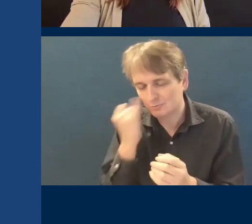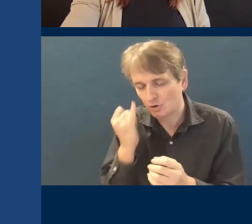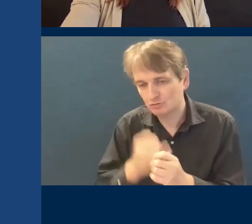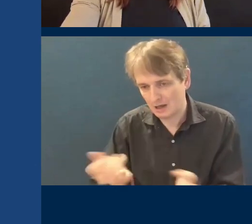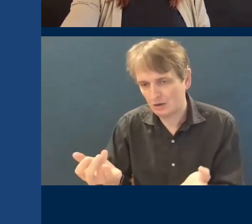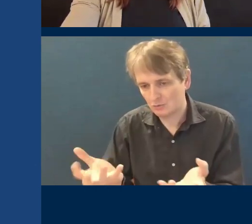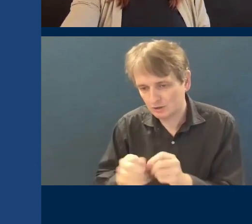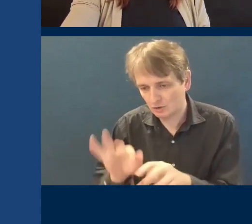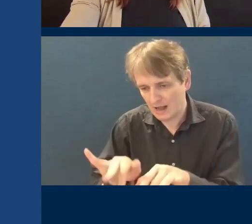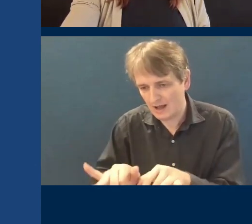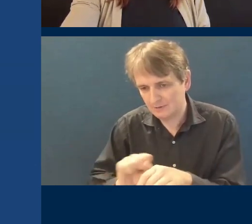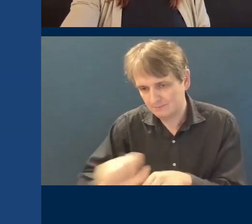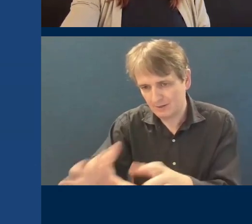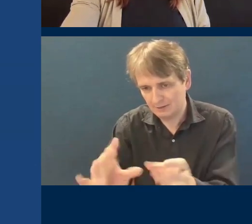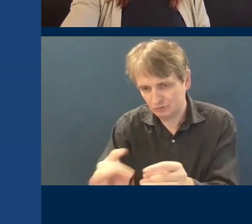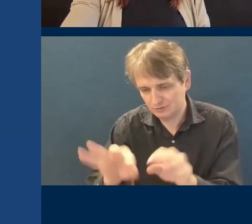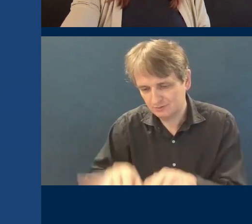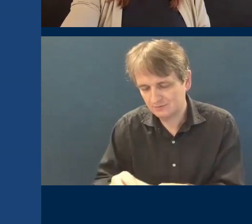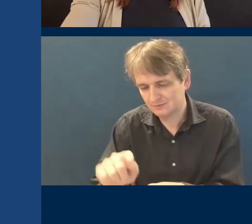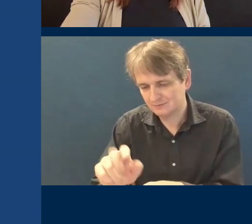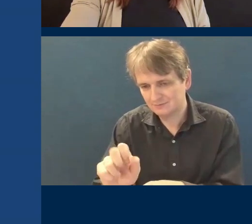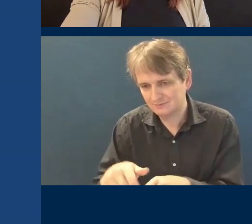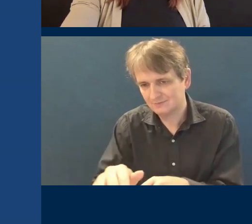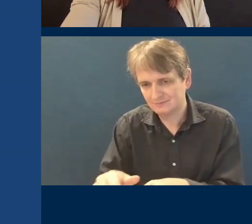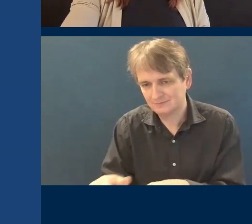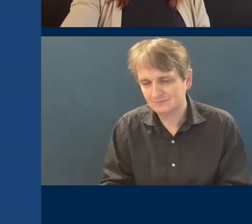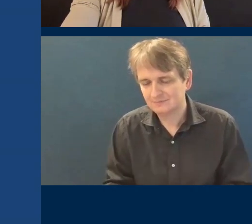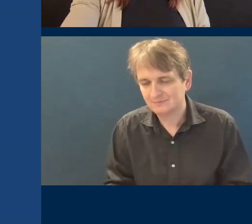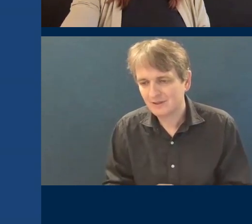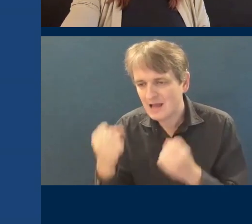So If you want to type something in, if you want to type a message in,